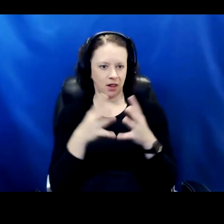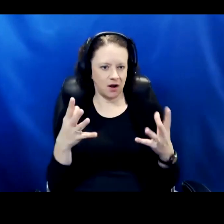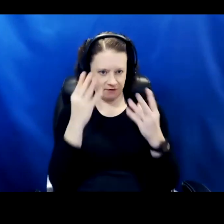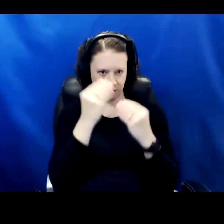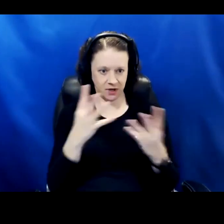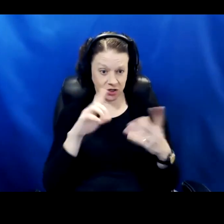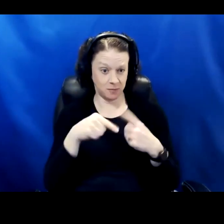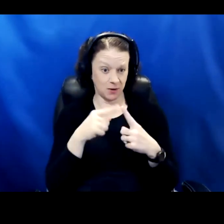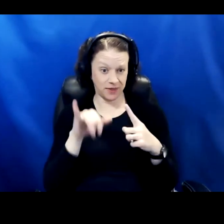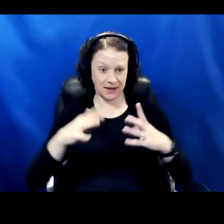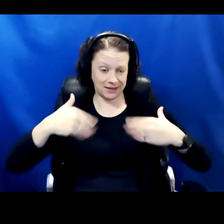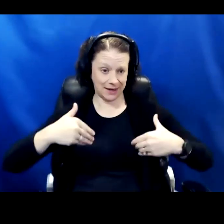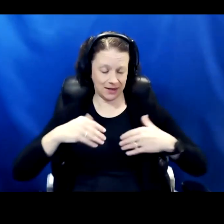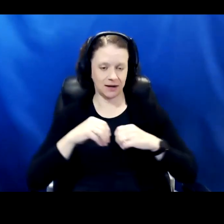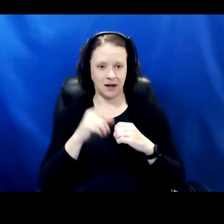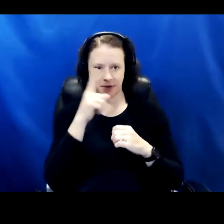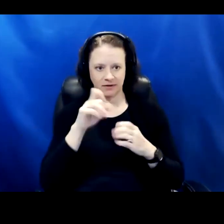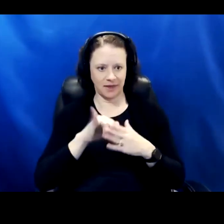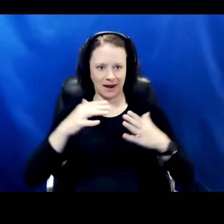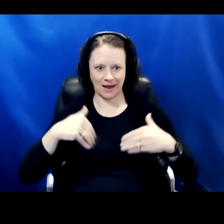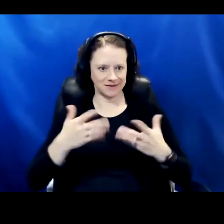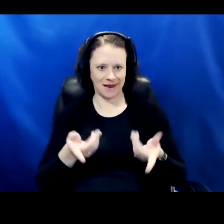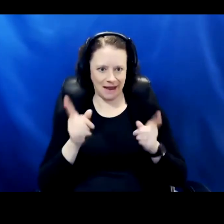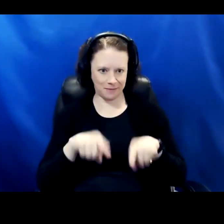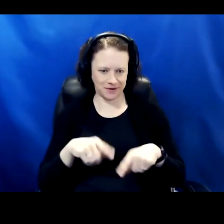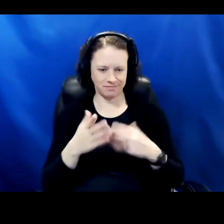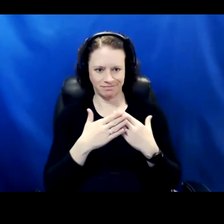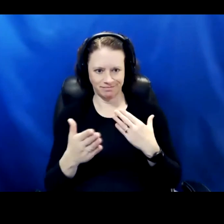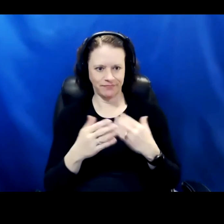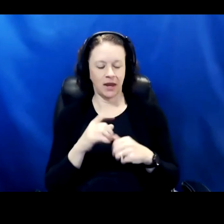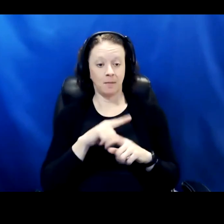because it's, it hasn't happened yet, but those will happen,